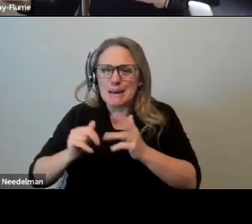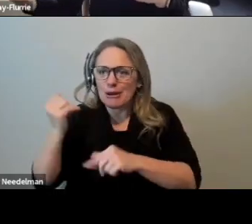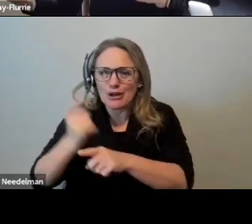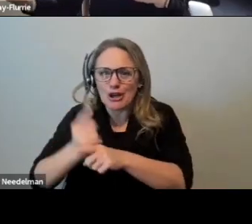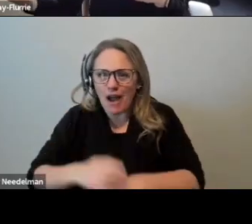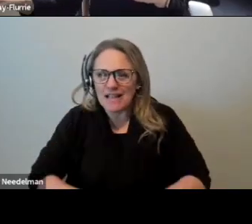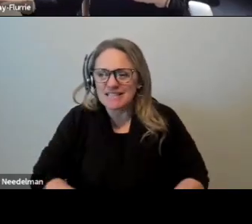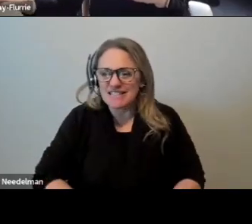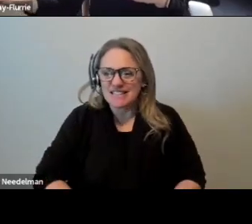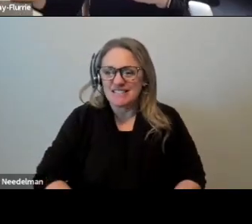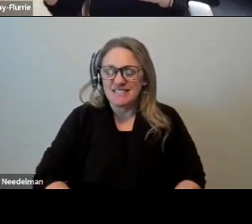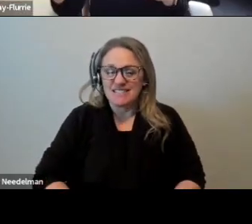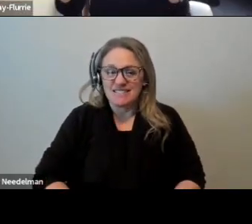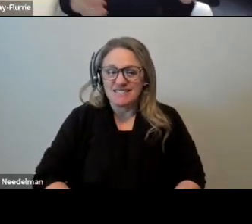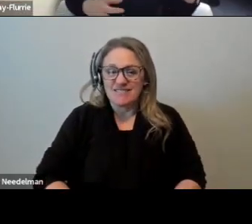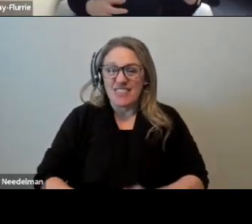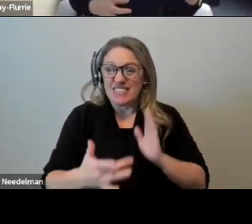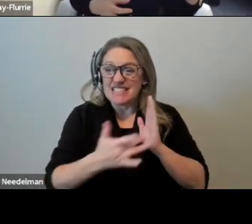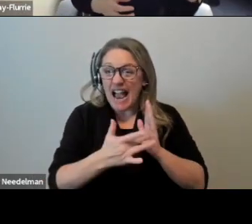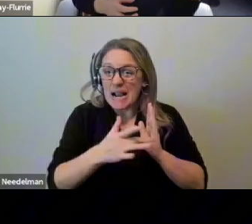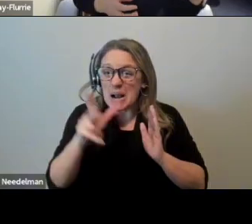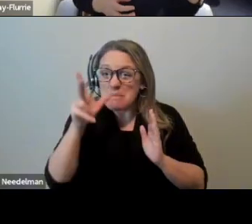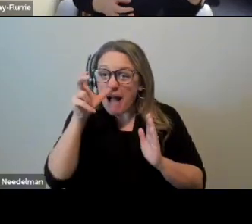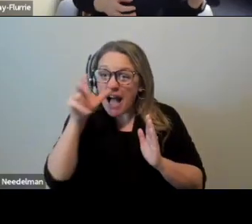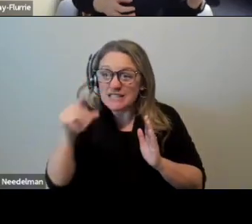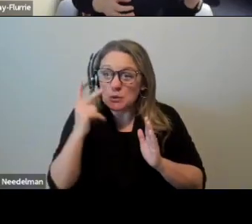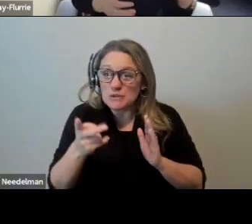of you are fixing every day happen in design.